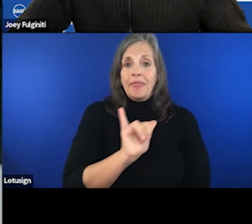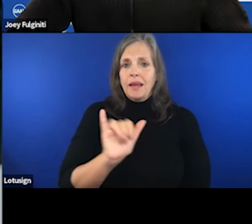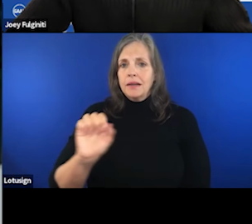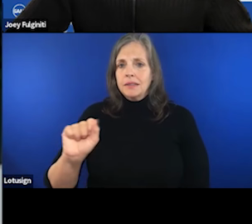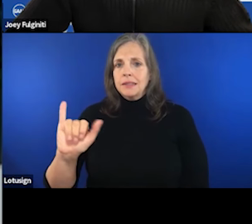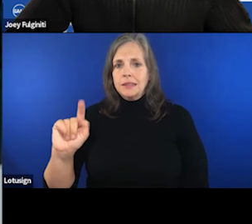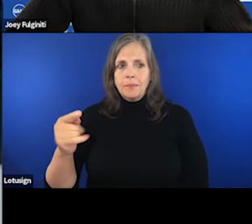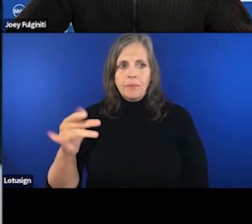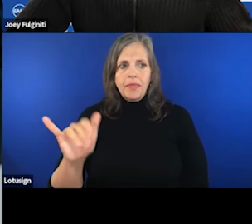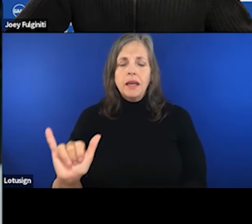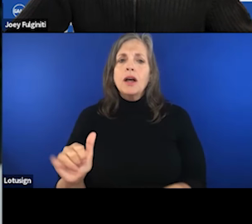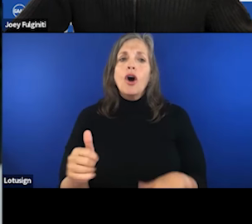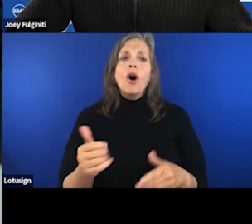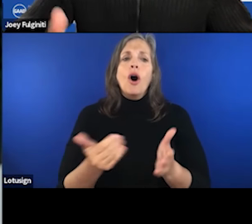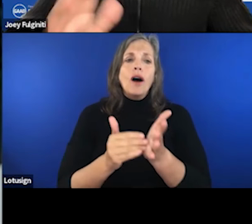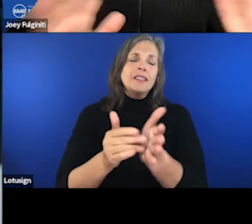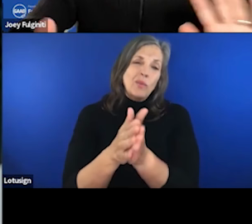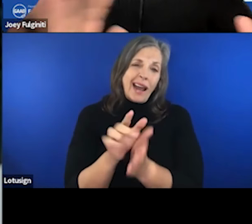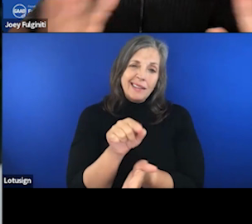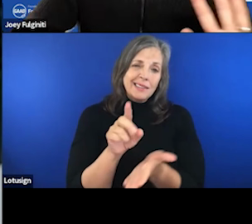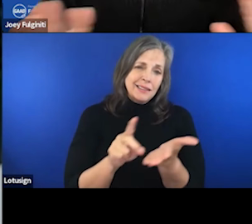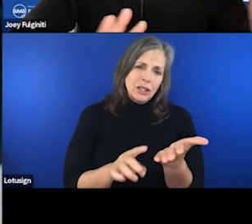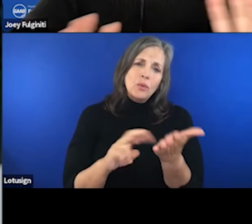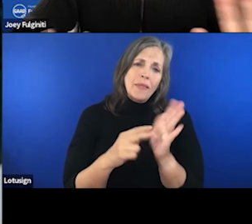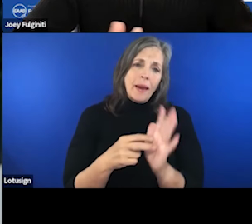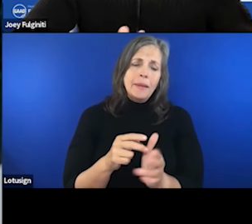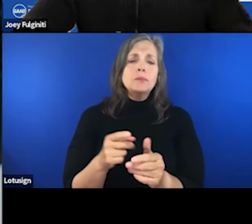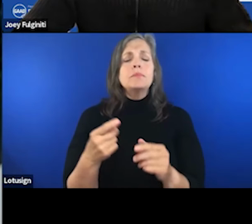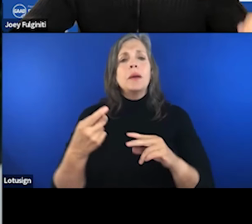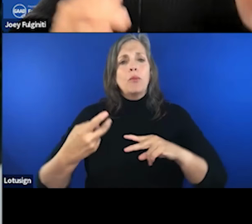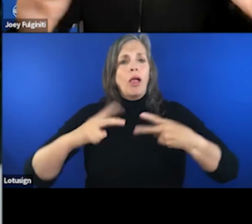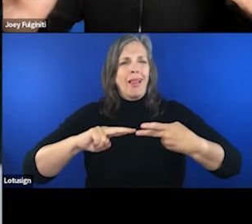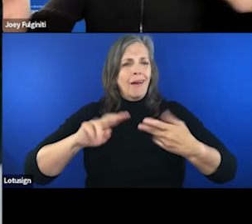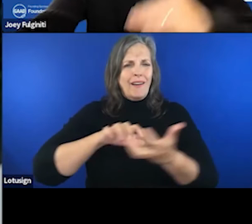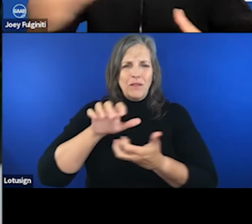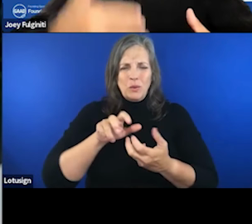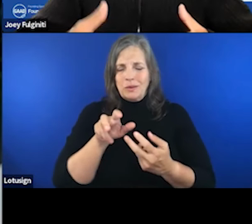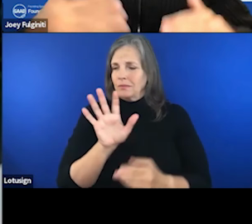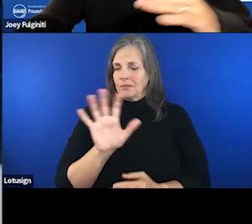or a designer I think we a lot of people get these two confused and so I got another definition from